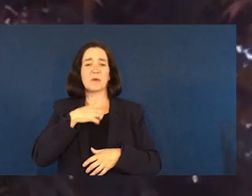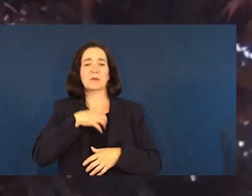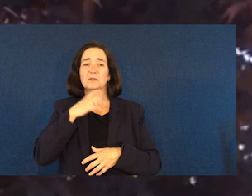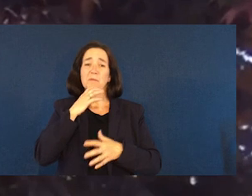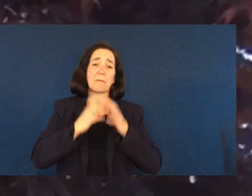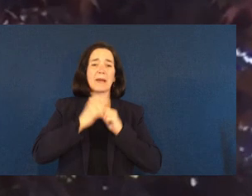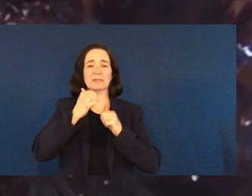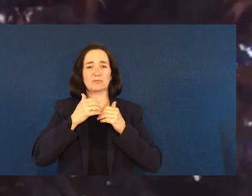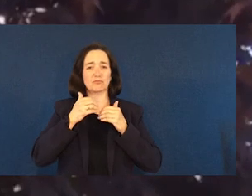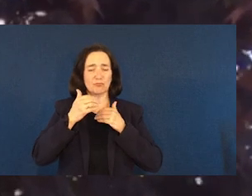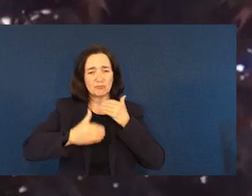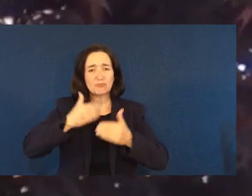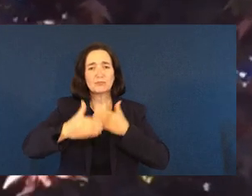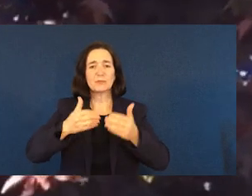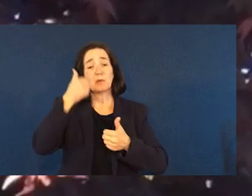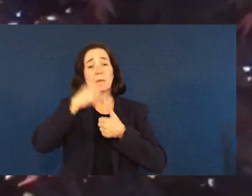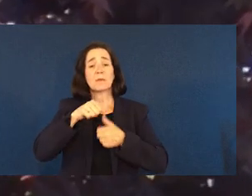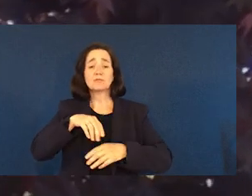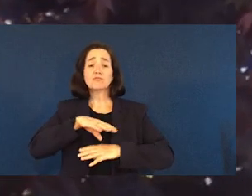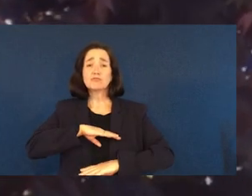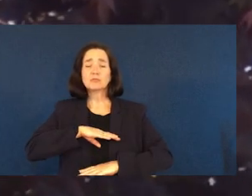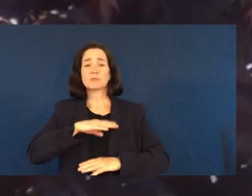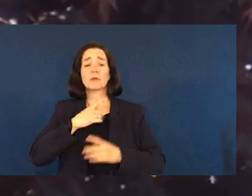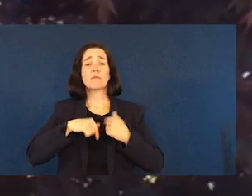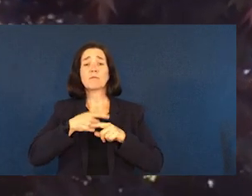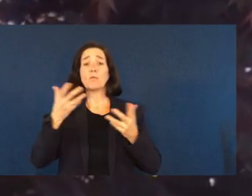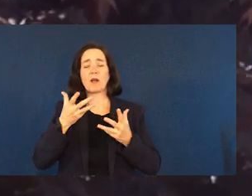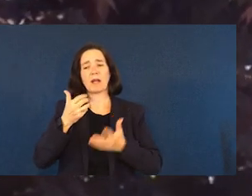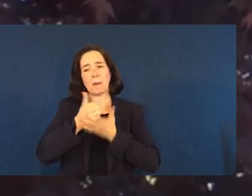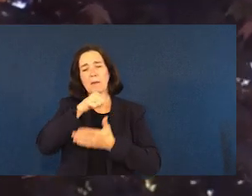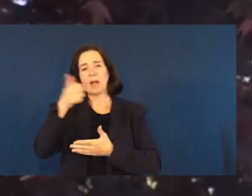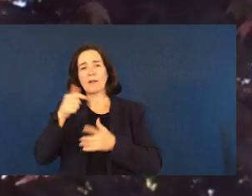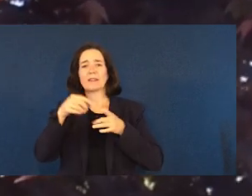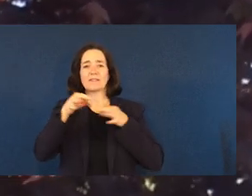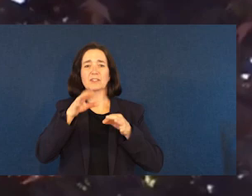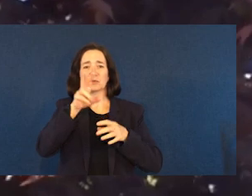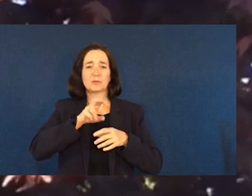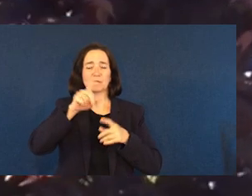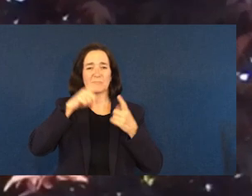Remember that gratification comes from helping others and defines your journey to success. Do well.